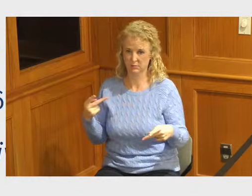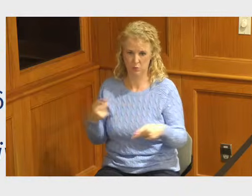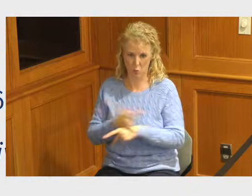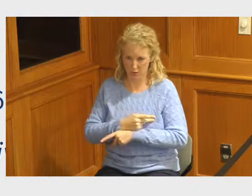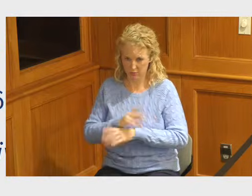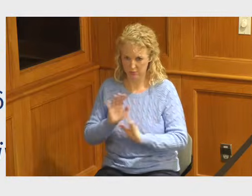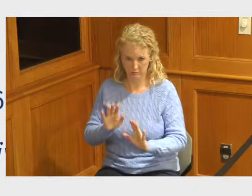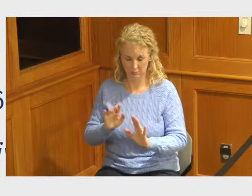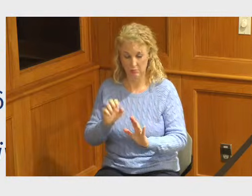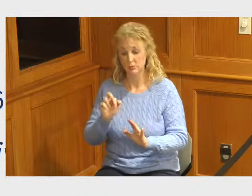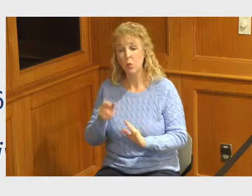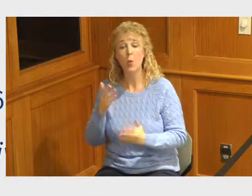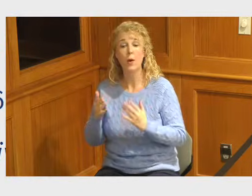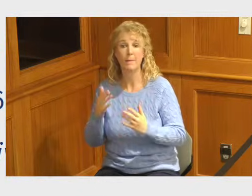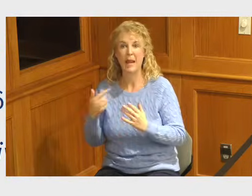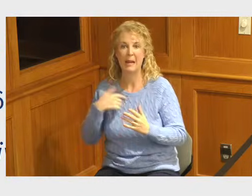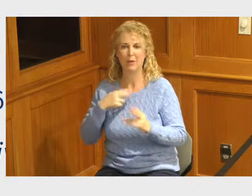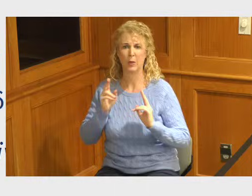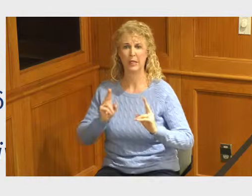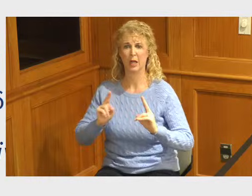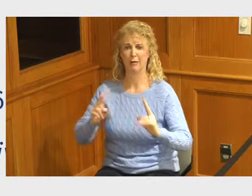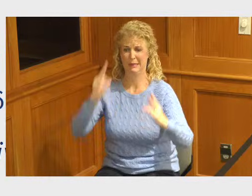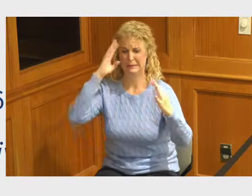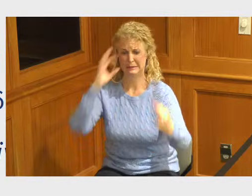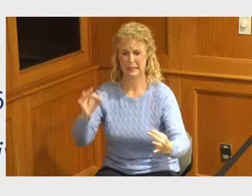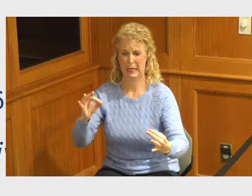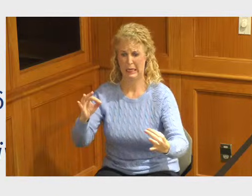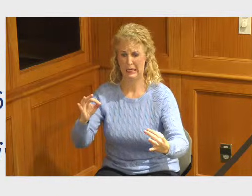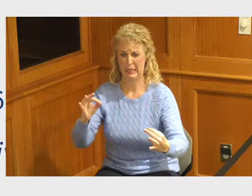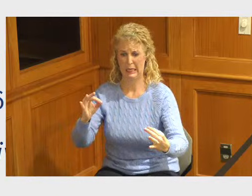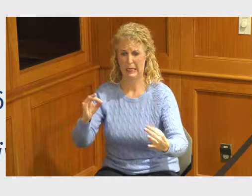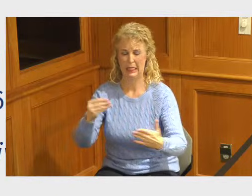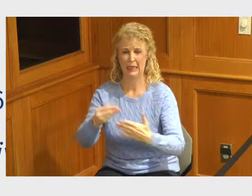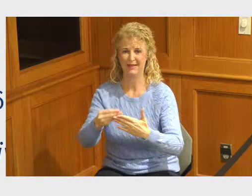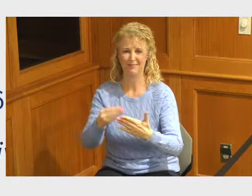we're making a really rushed decision at the 11th hour to try to get the money out the door. So,